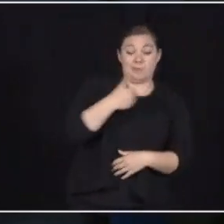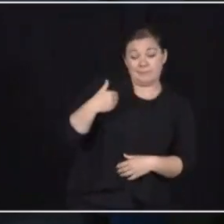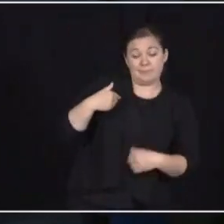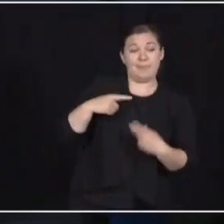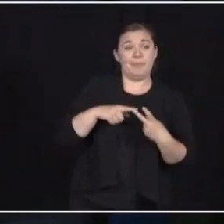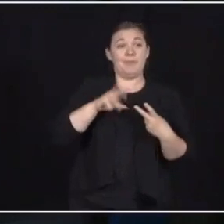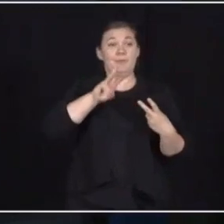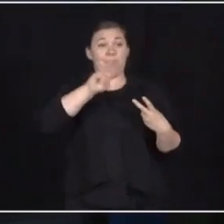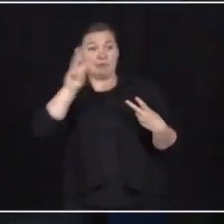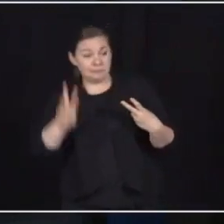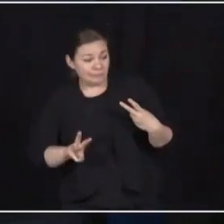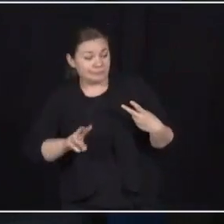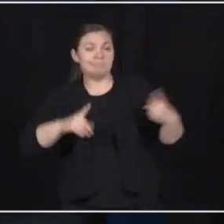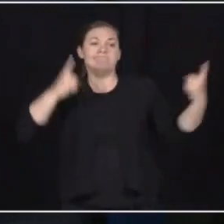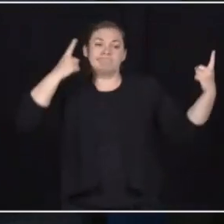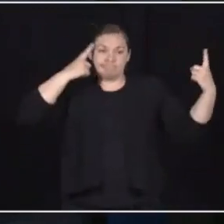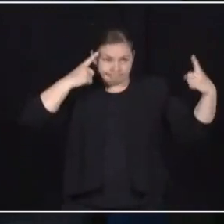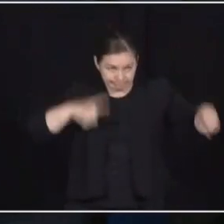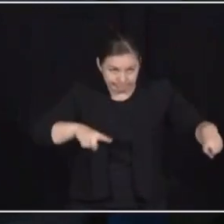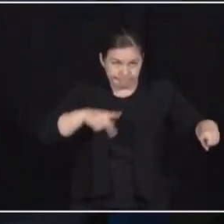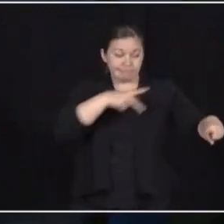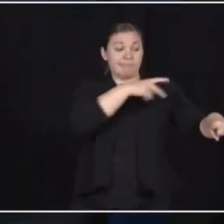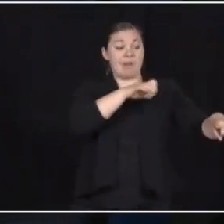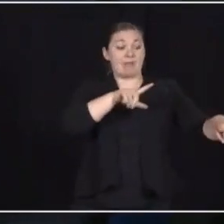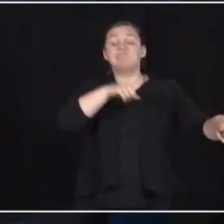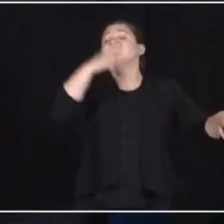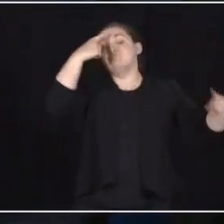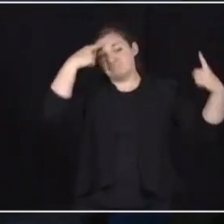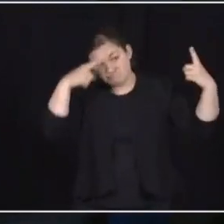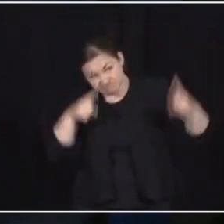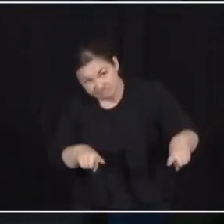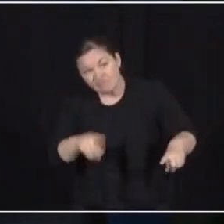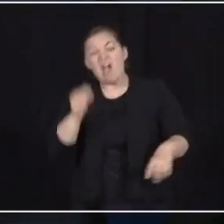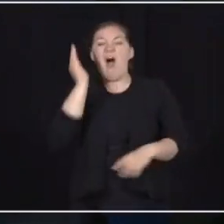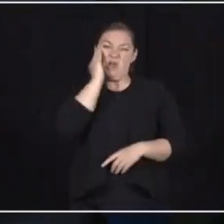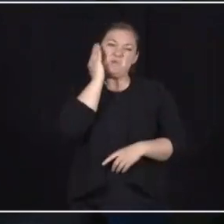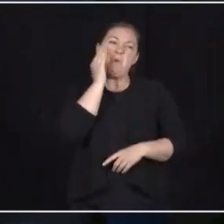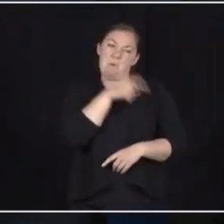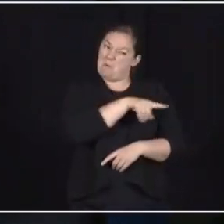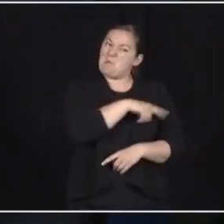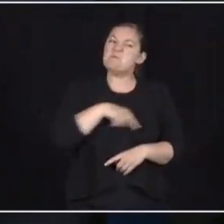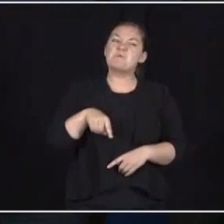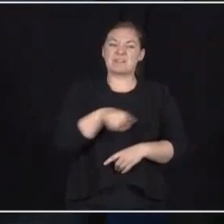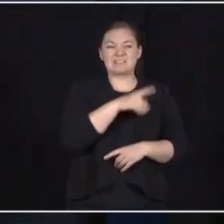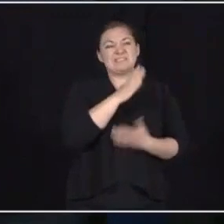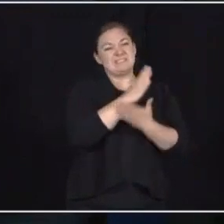discussion that is happened at the command table without her Williams and the public health experts. At the table.